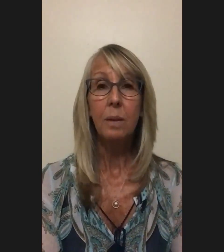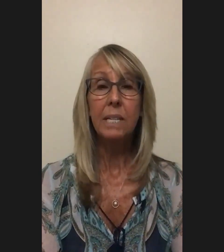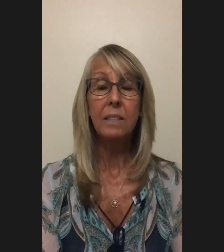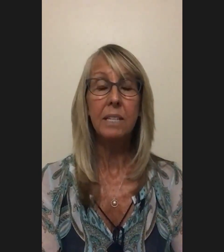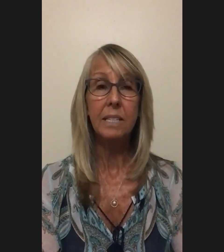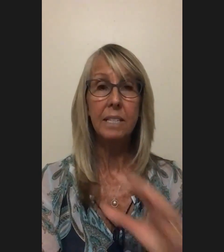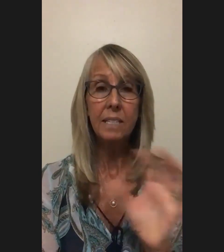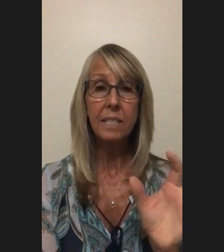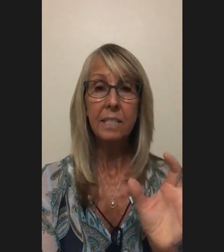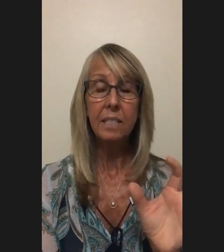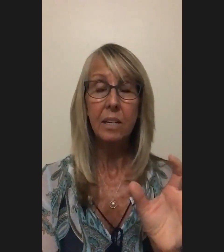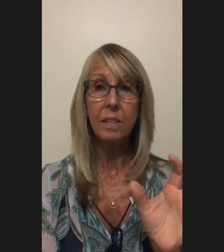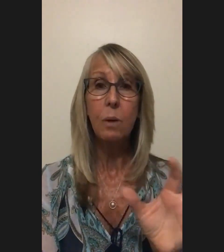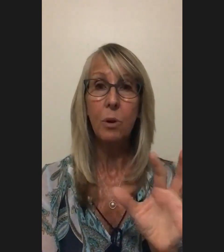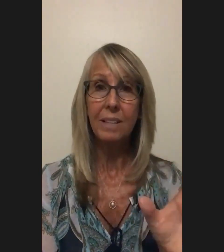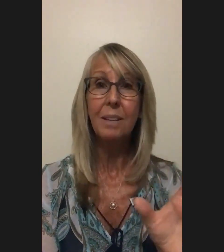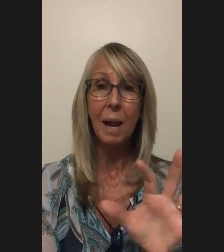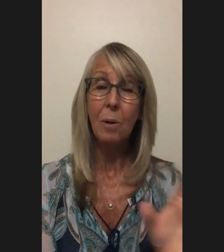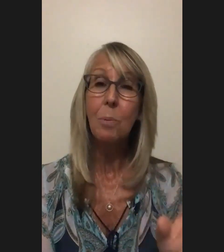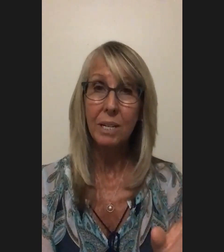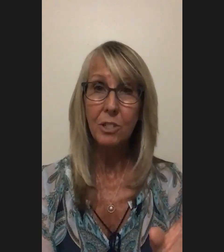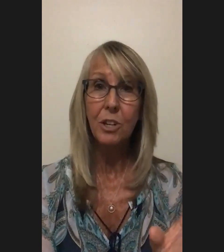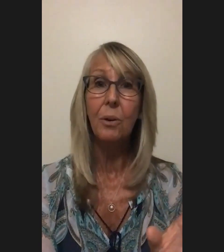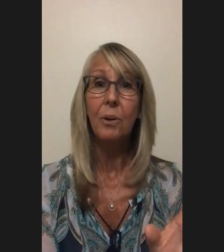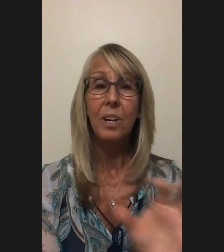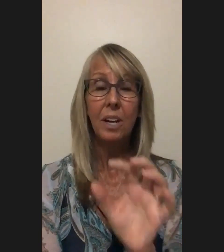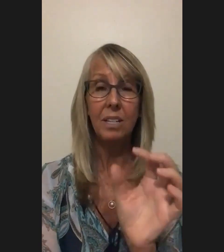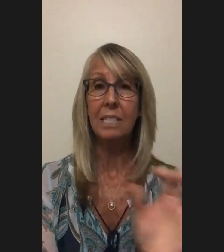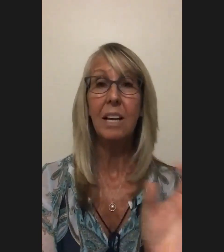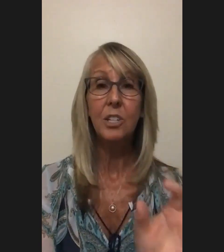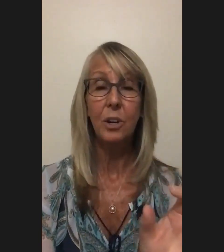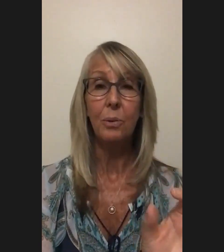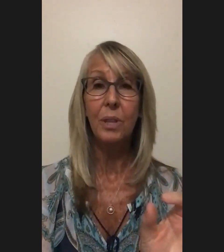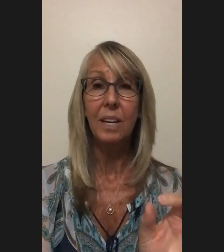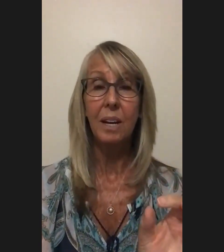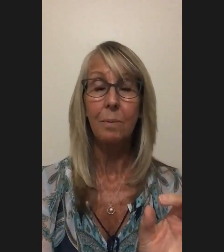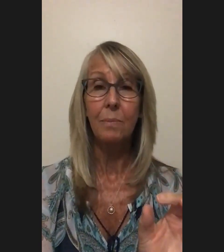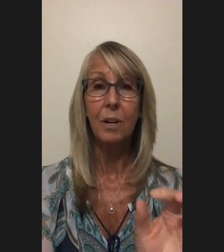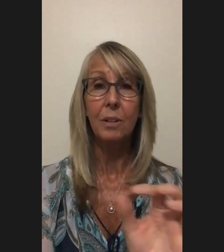The statistics that were in the PowerPoint show, slideshow that our